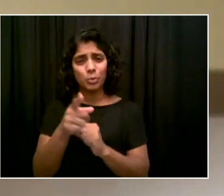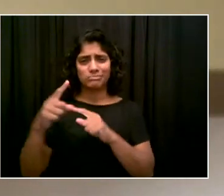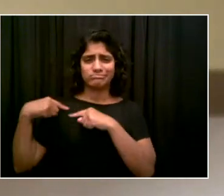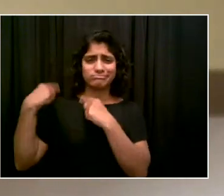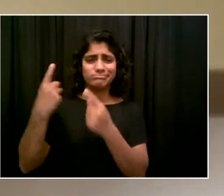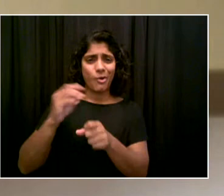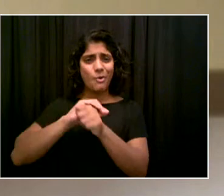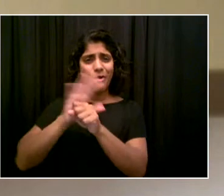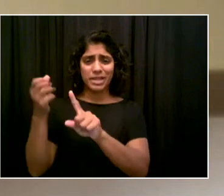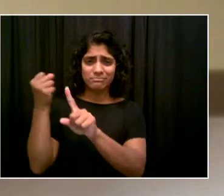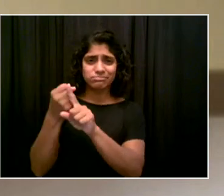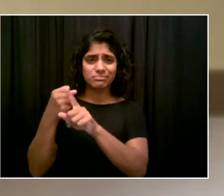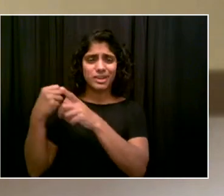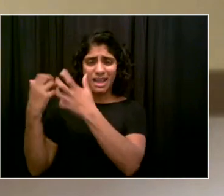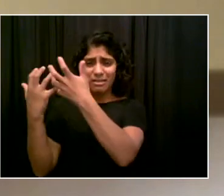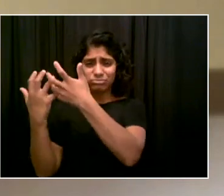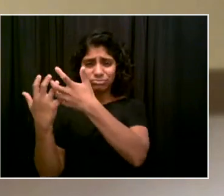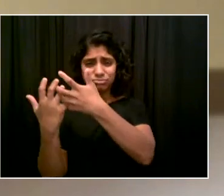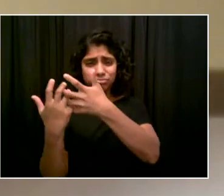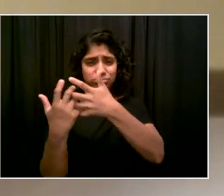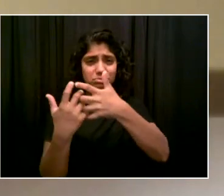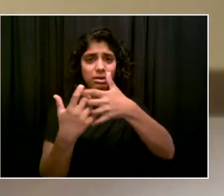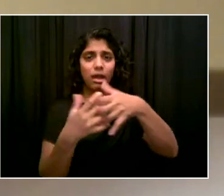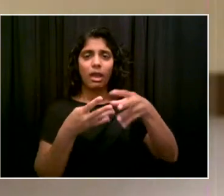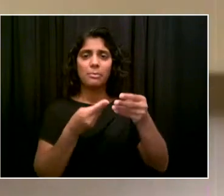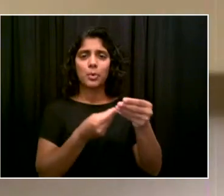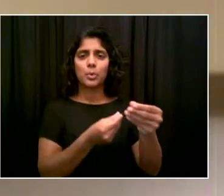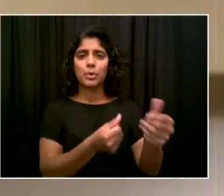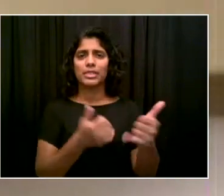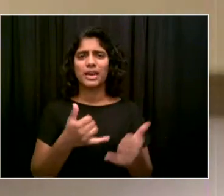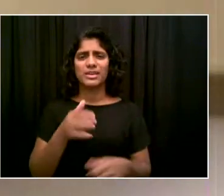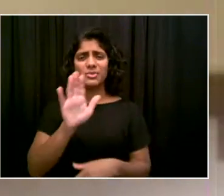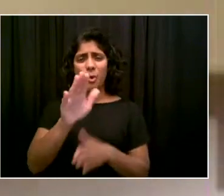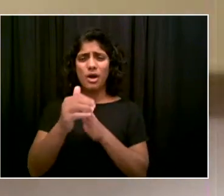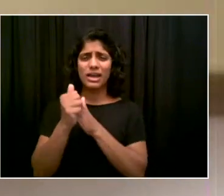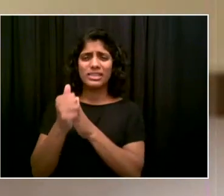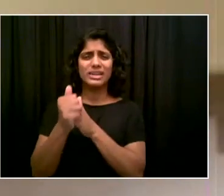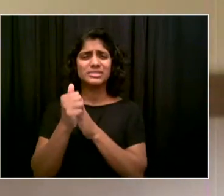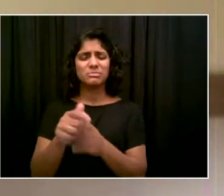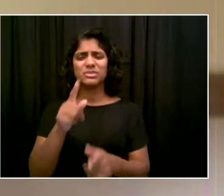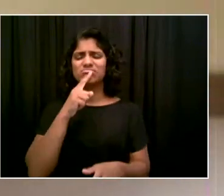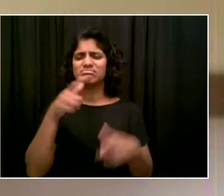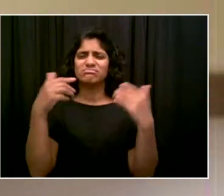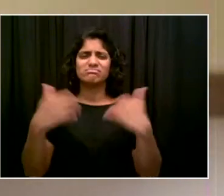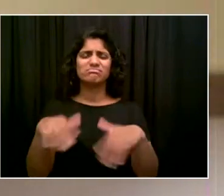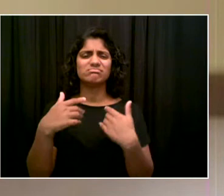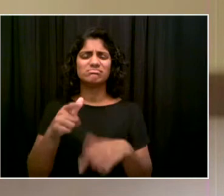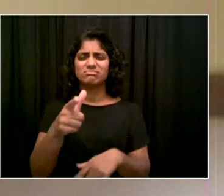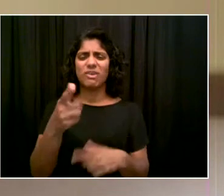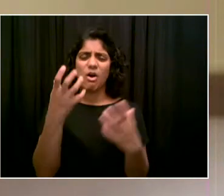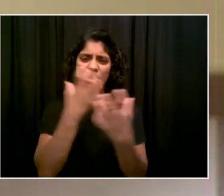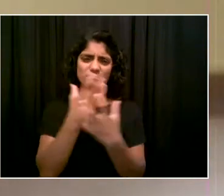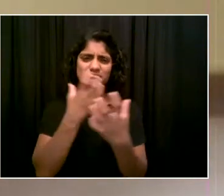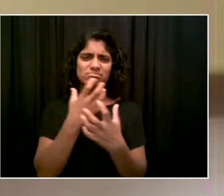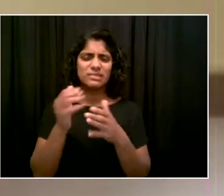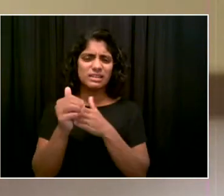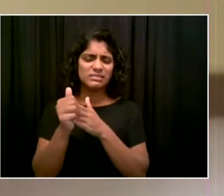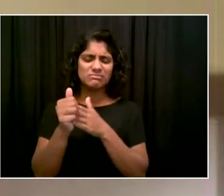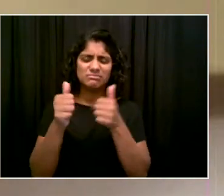THROUGH THIS ANPMIDEC. YOUR LEADERSHIP